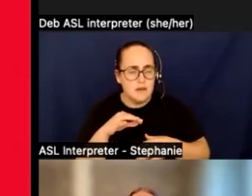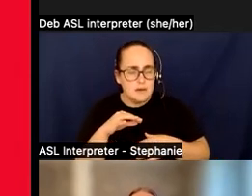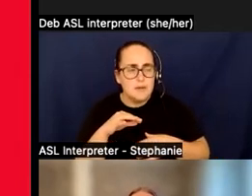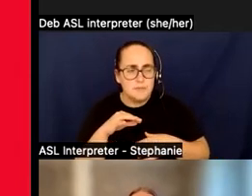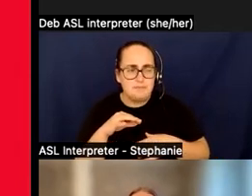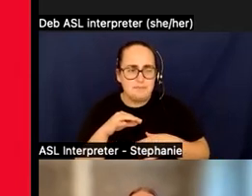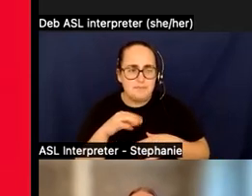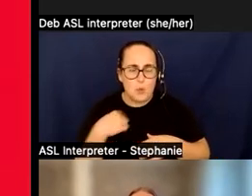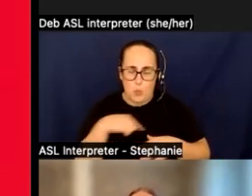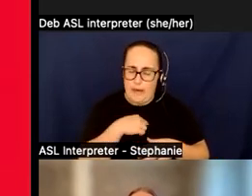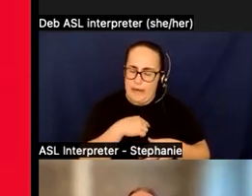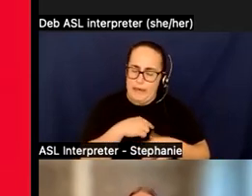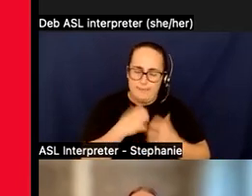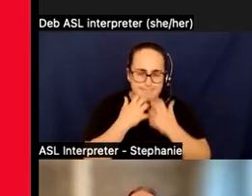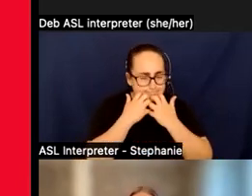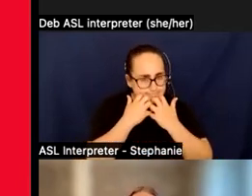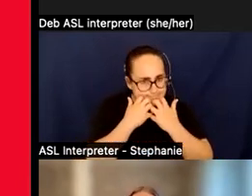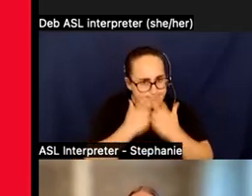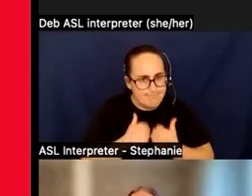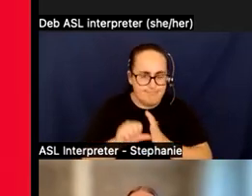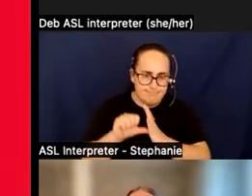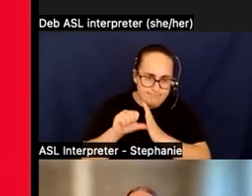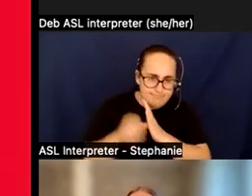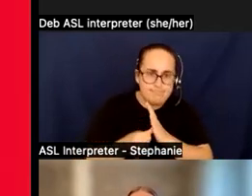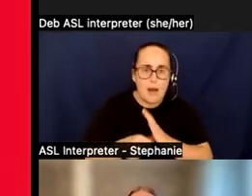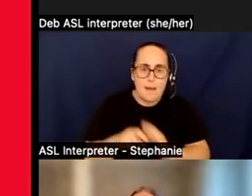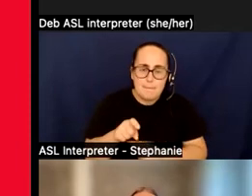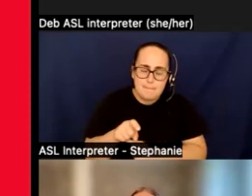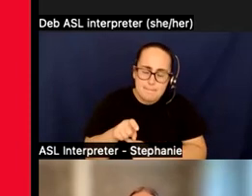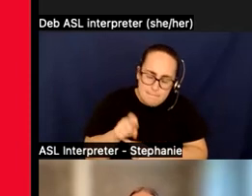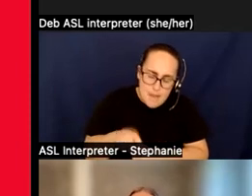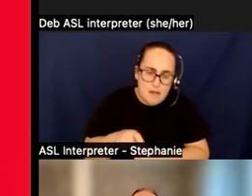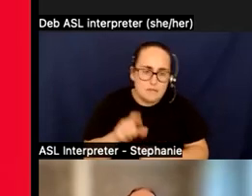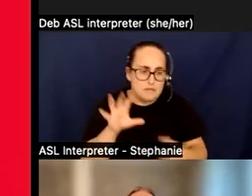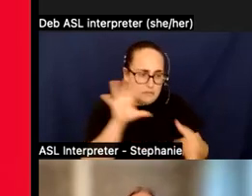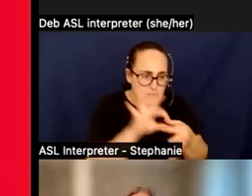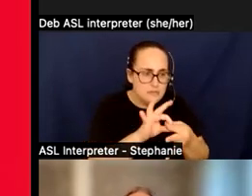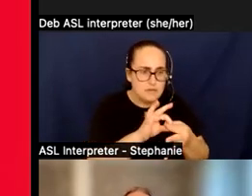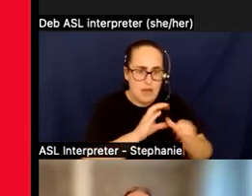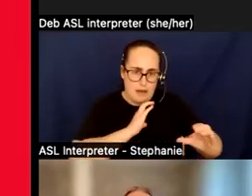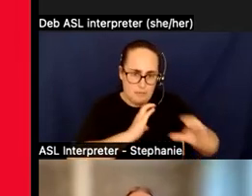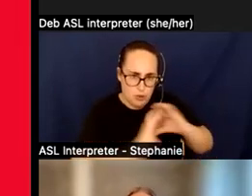you need to really connect and communicate with Indigenous communities in order to do this work